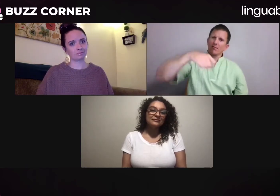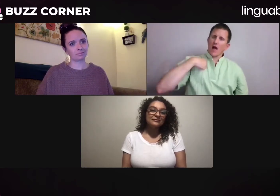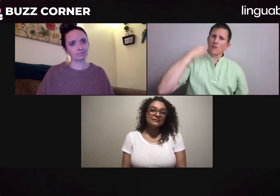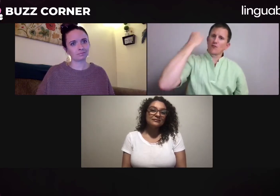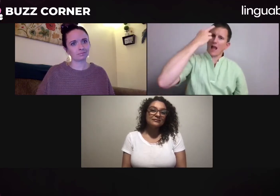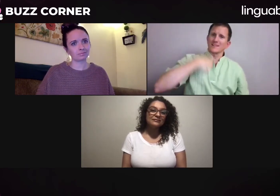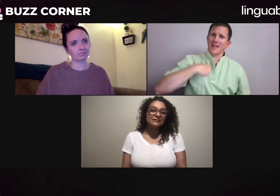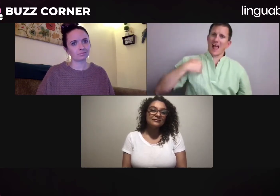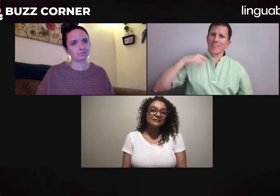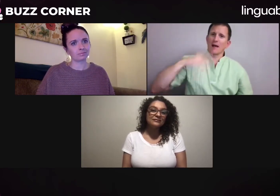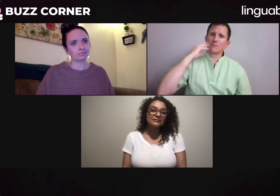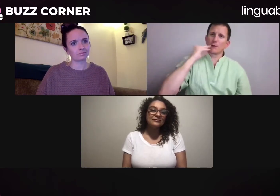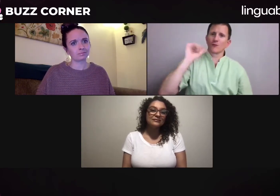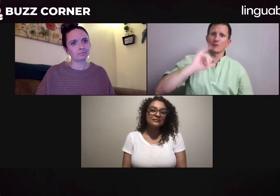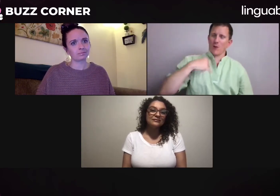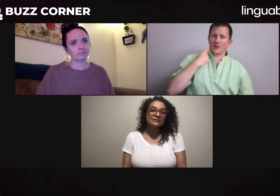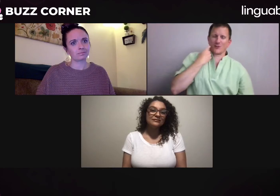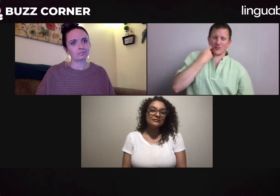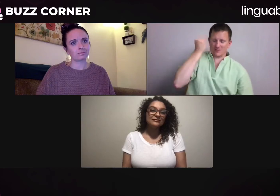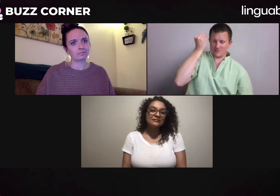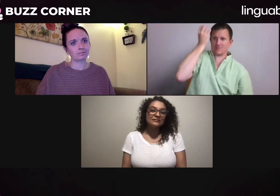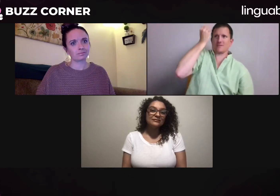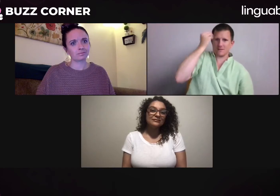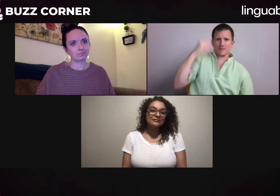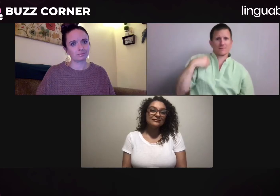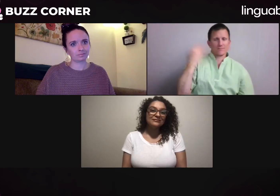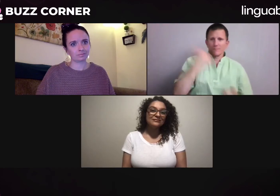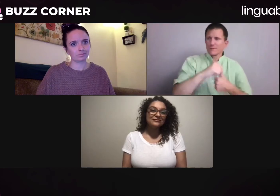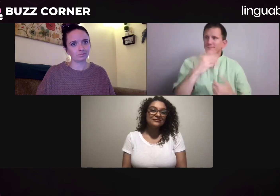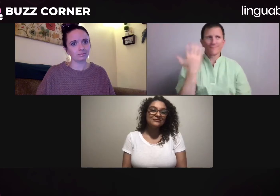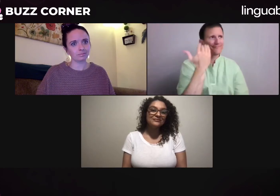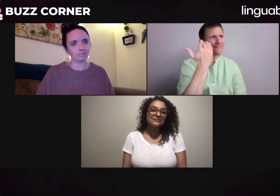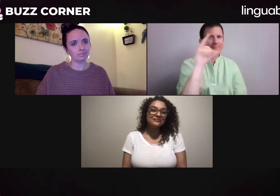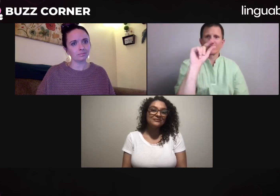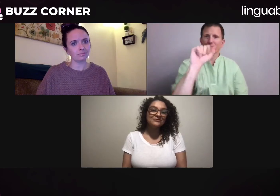made me reflect on realizing that I had that experience, too. I just realized